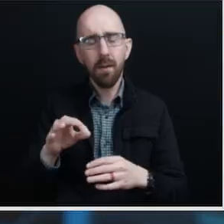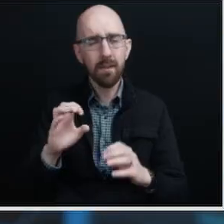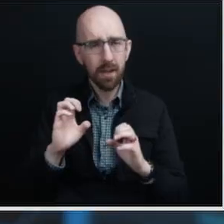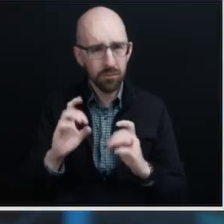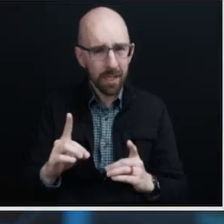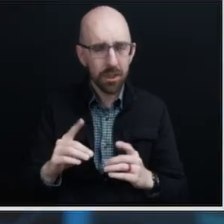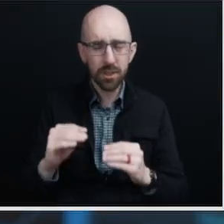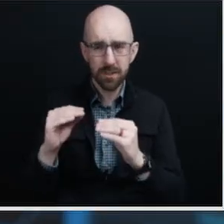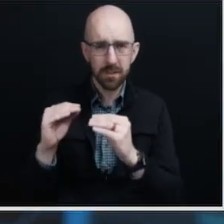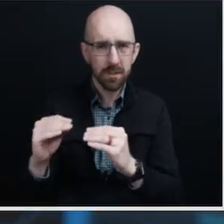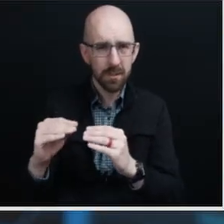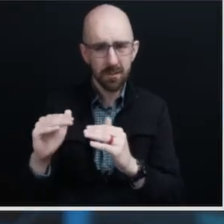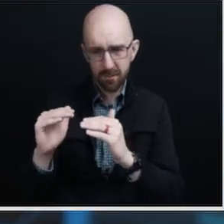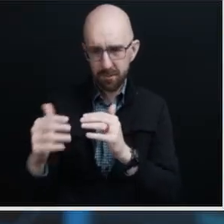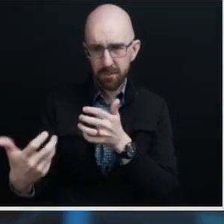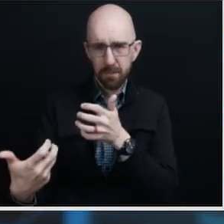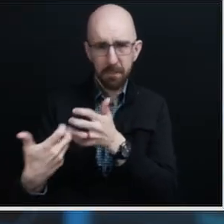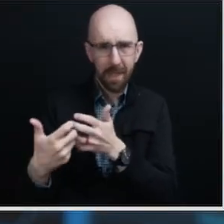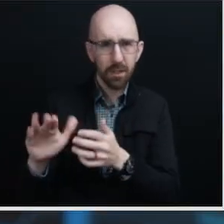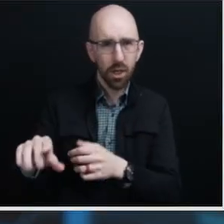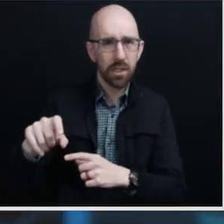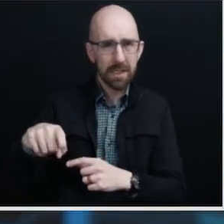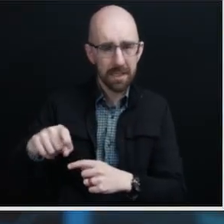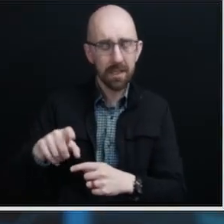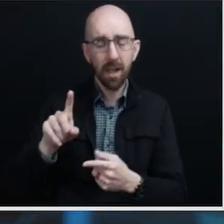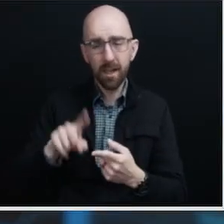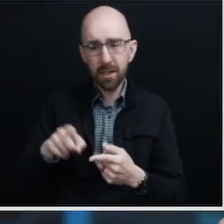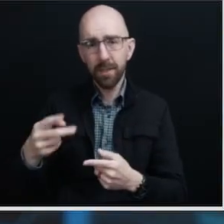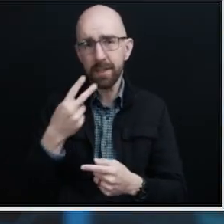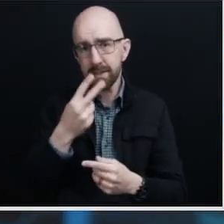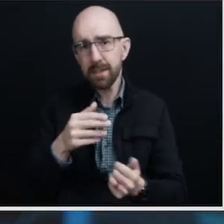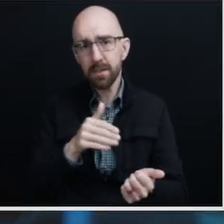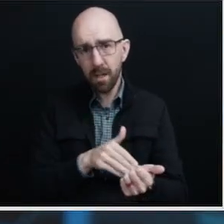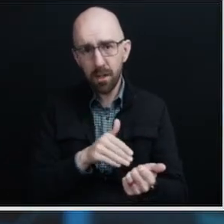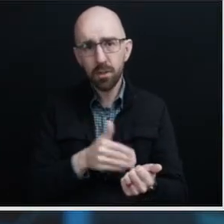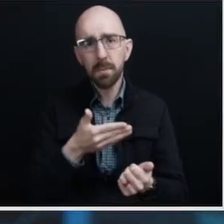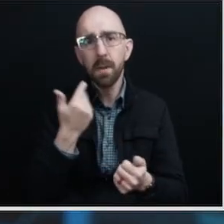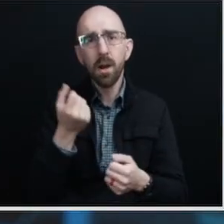through until they see the providers to better understand their diagnosis at at a a deeper level